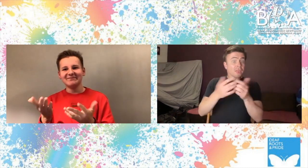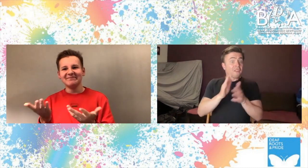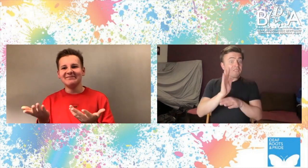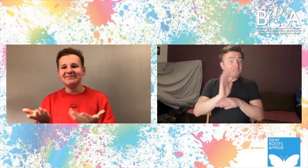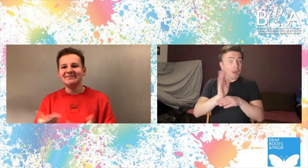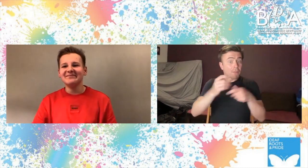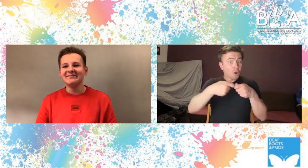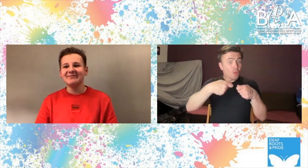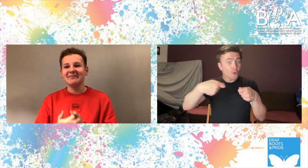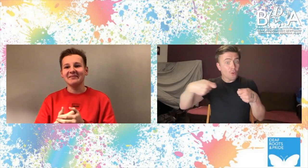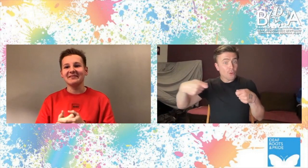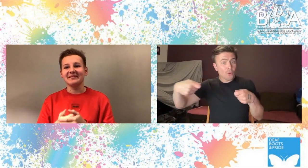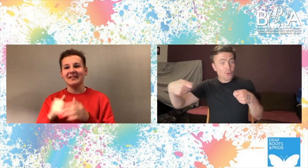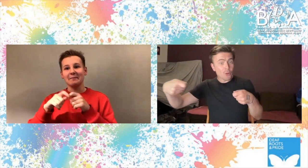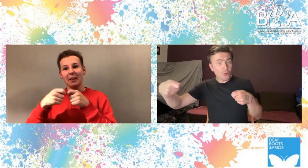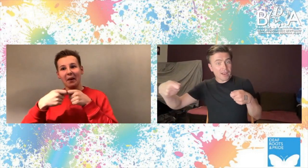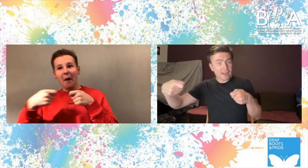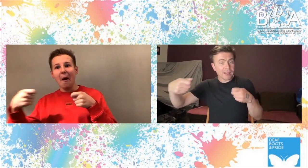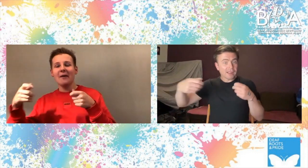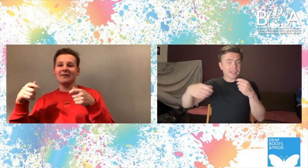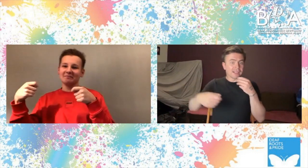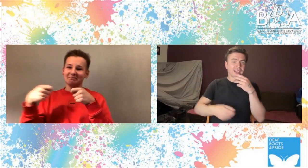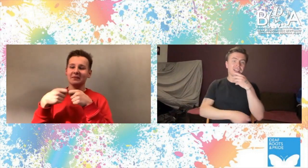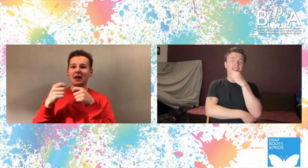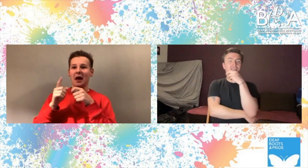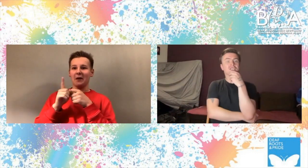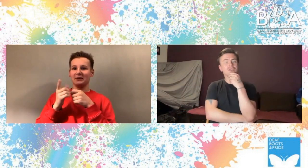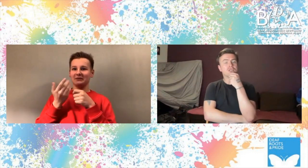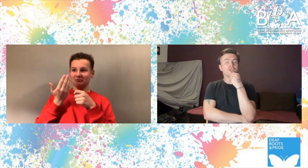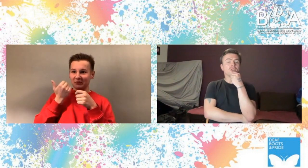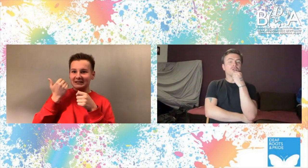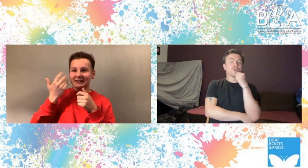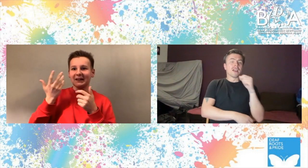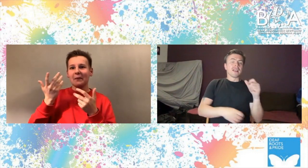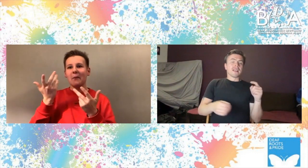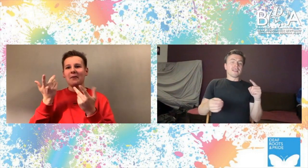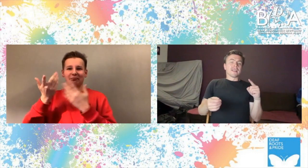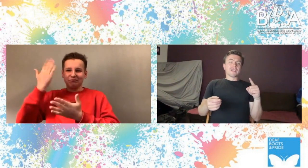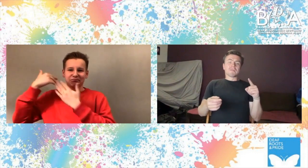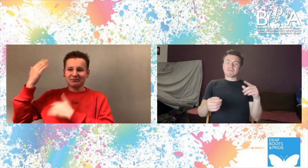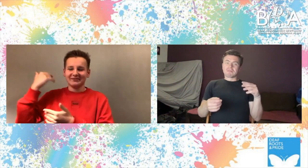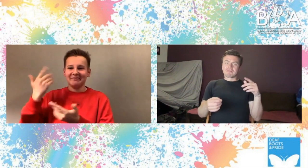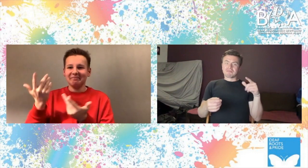Are you talking full length films or…? Well anything really. What have you done recently?